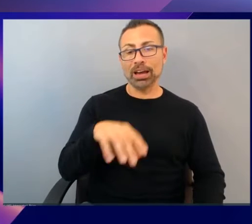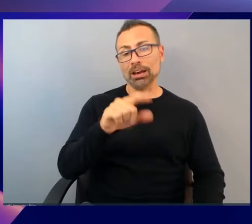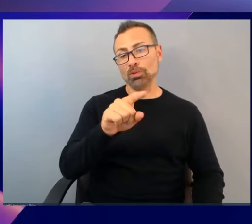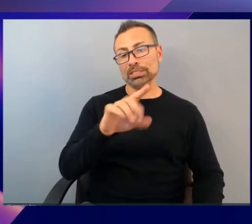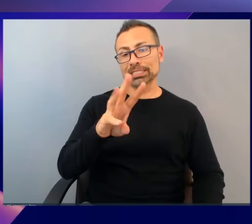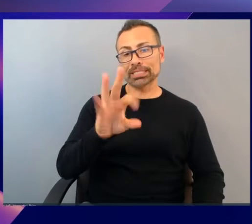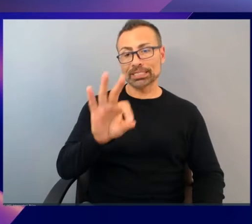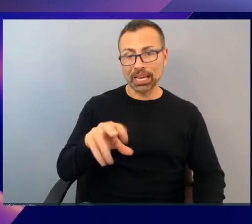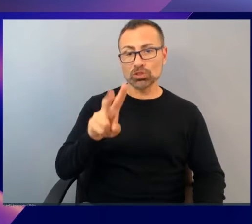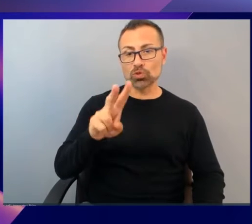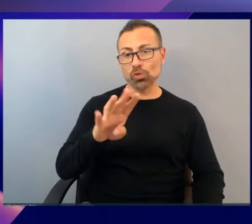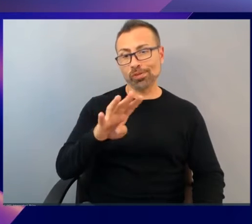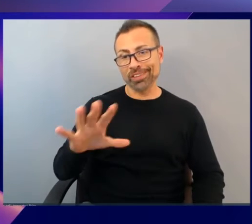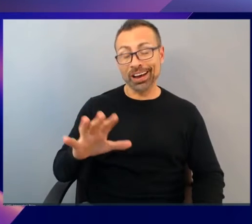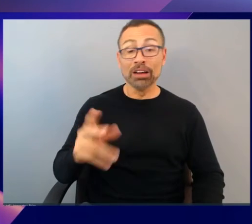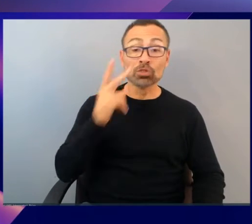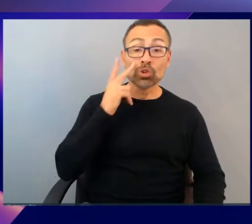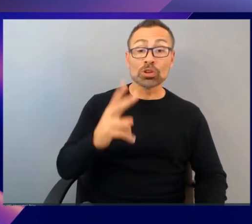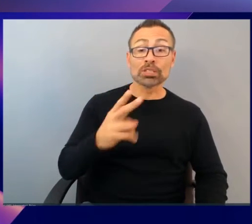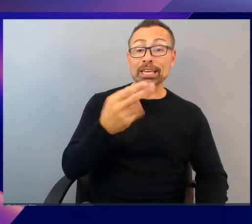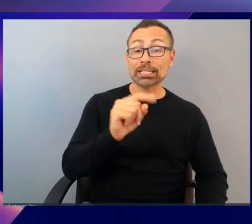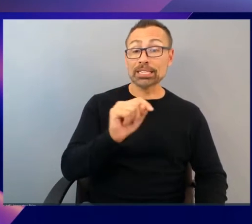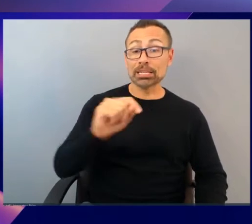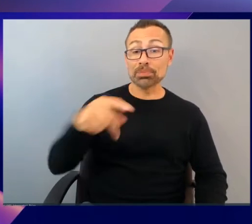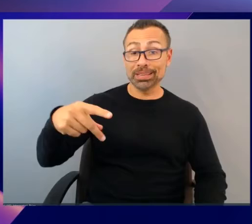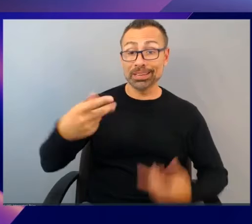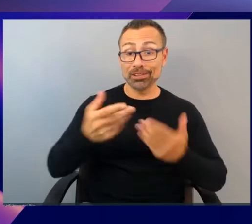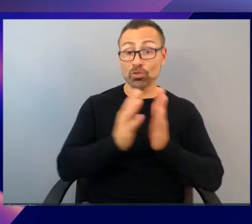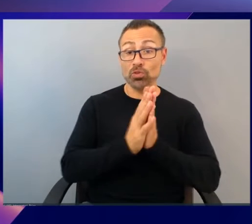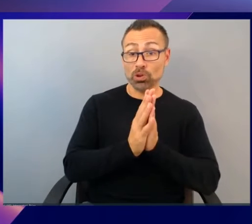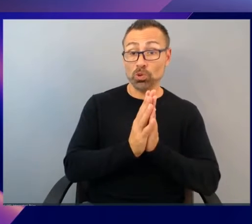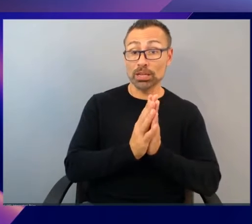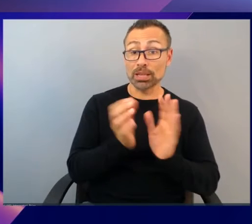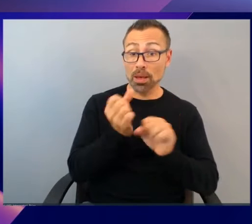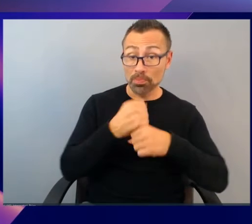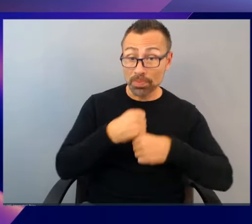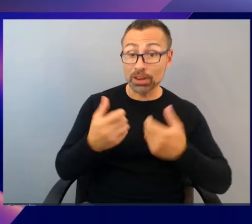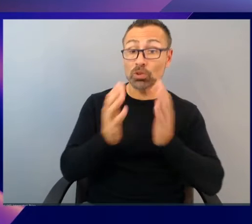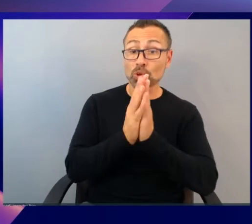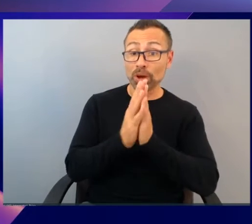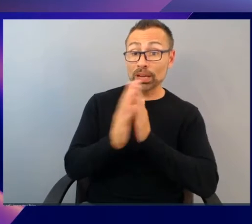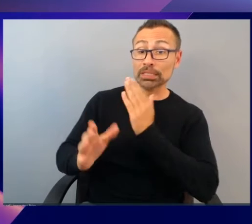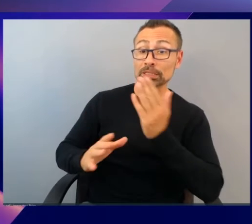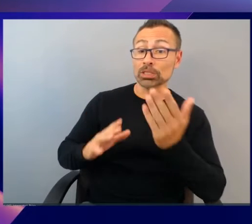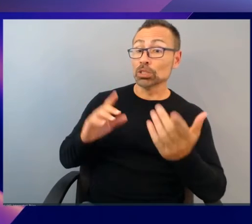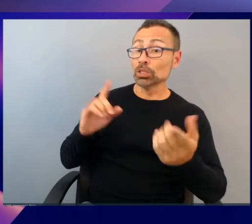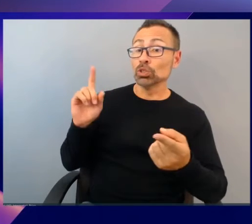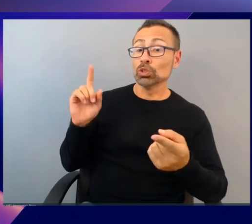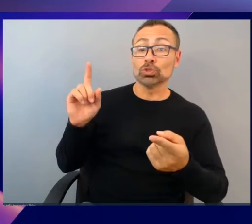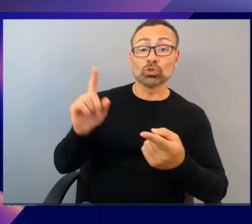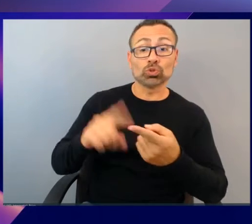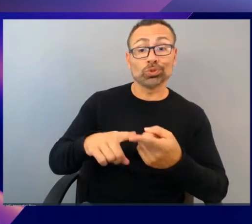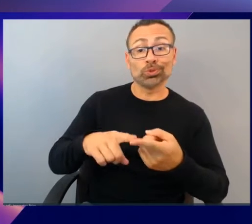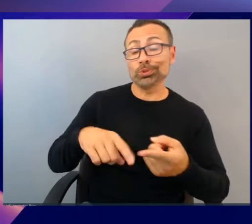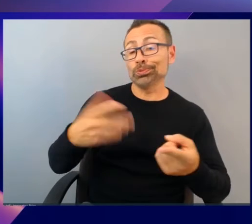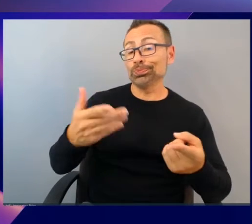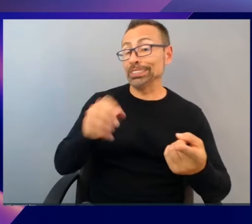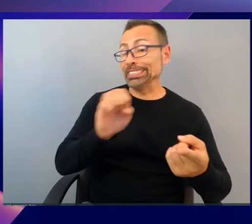the HTTP request made a request to the EC2 instance metadata service.